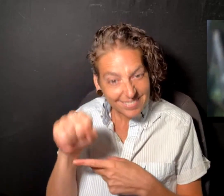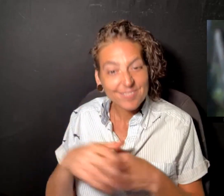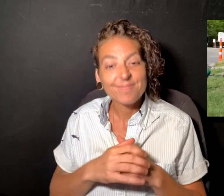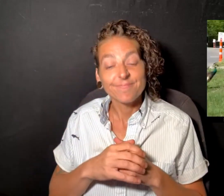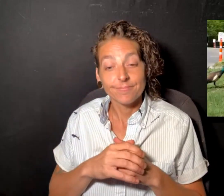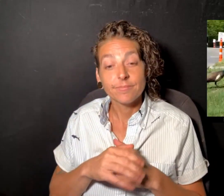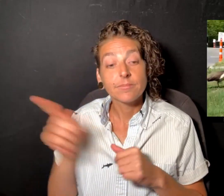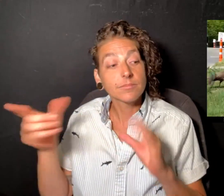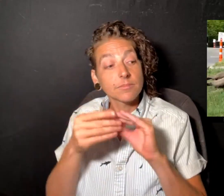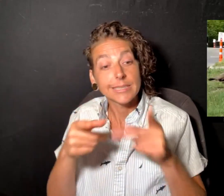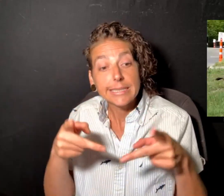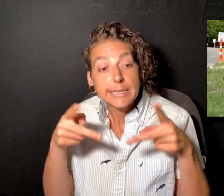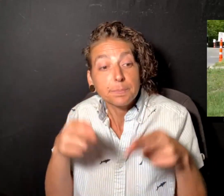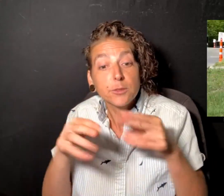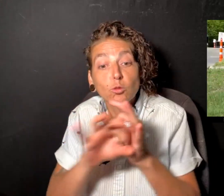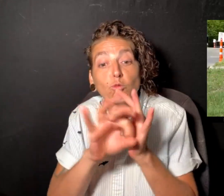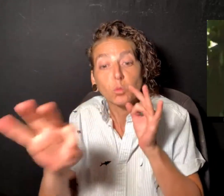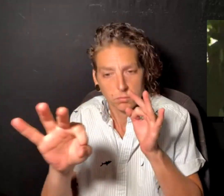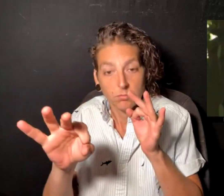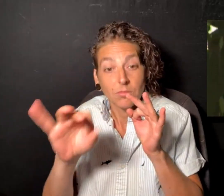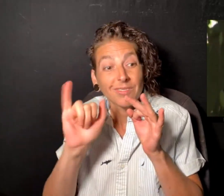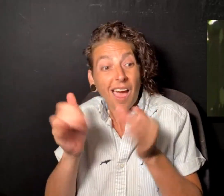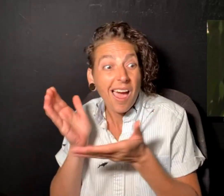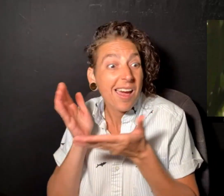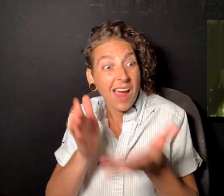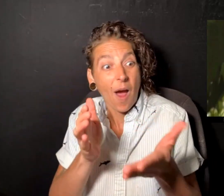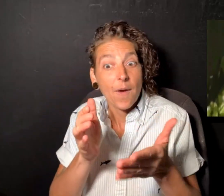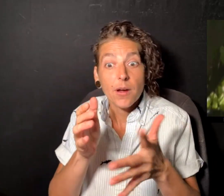He says Snipping the tube that carries a sperm is quick and easy.